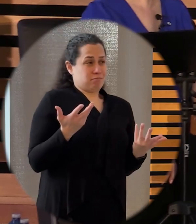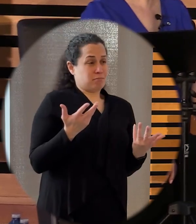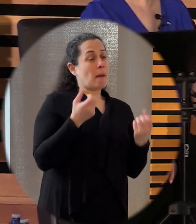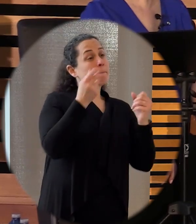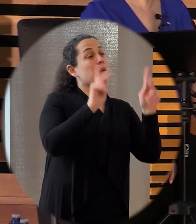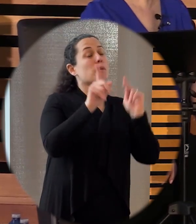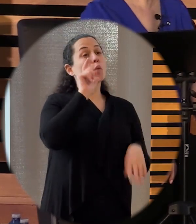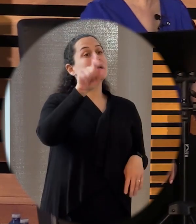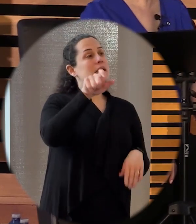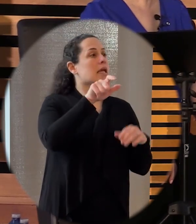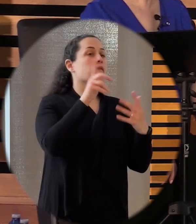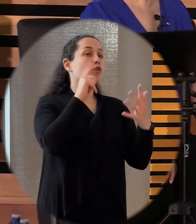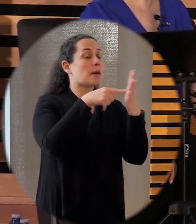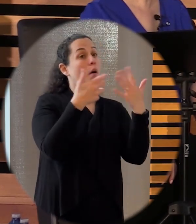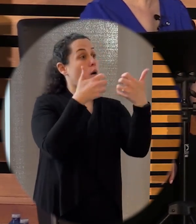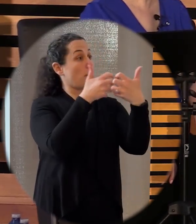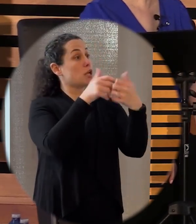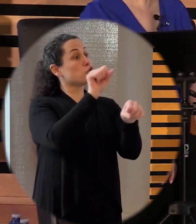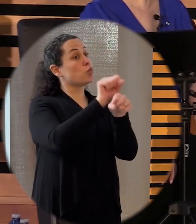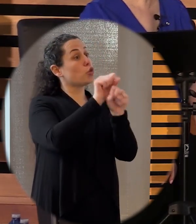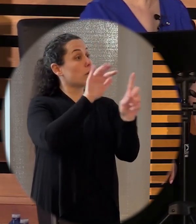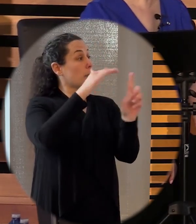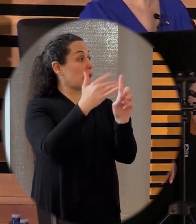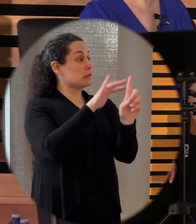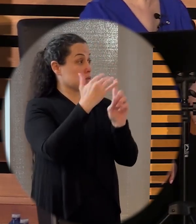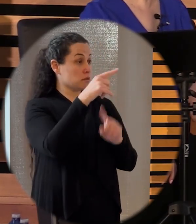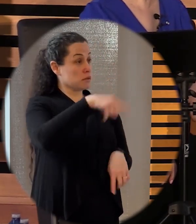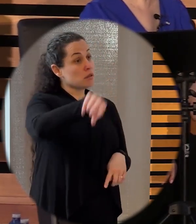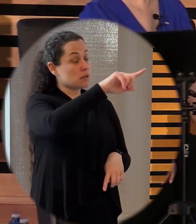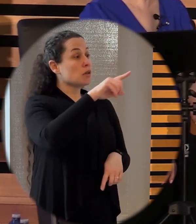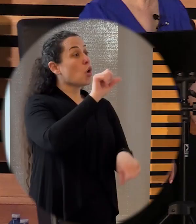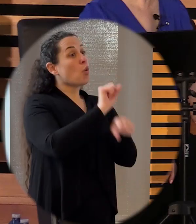that when individuals seek accommodations in the workplace, workplaces aren't using those